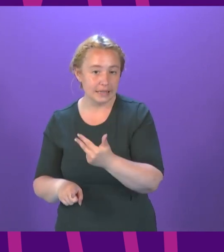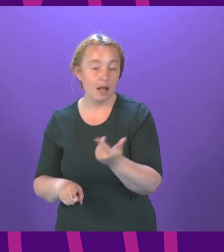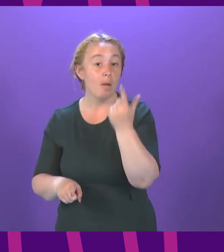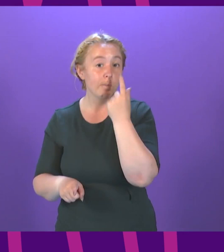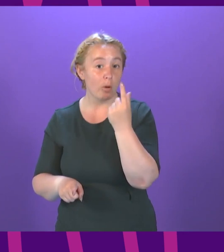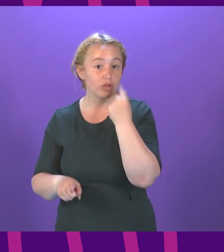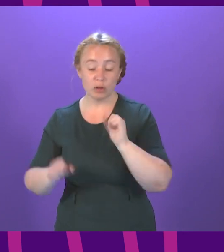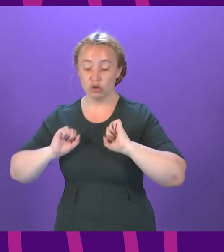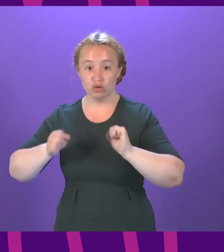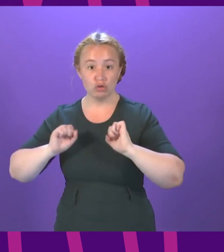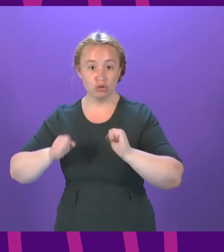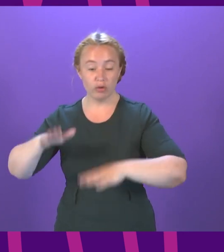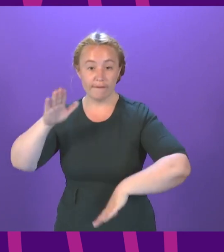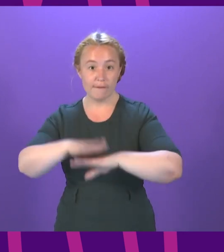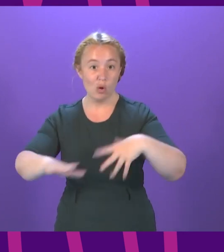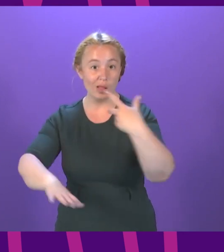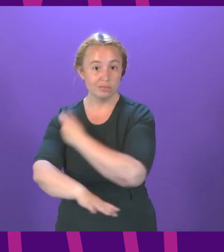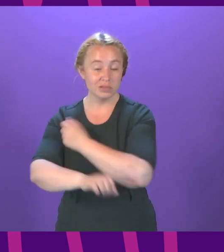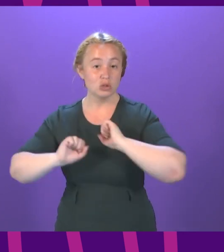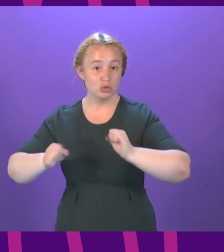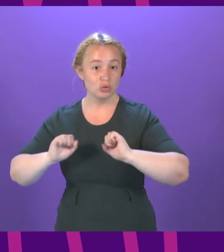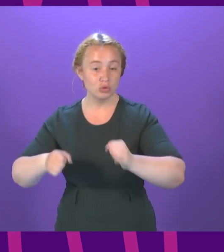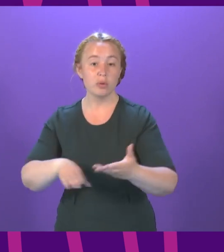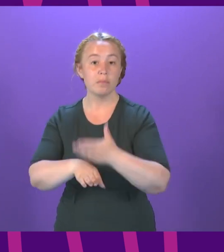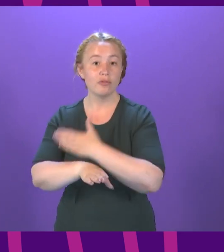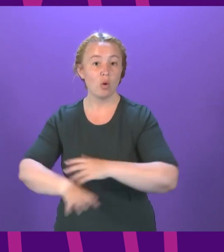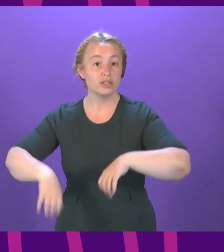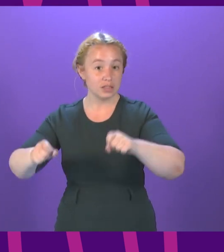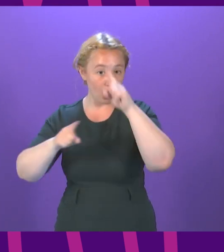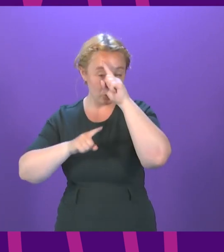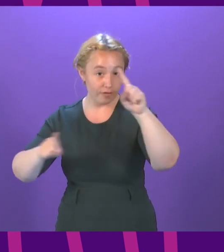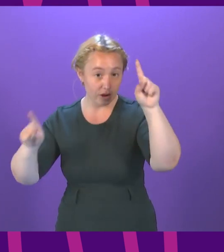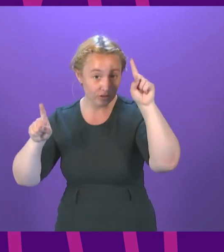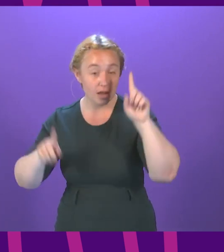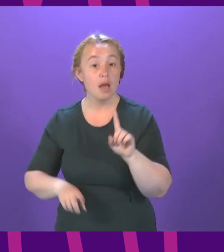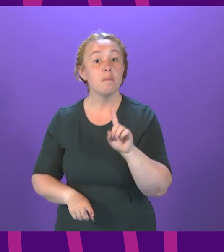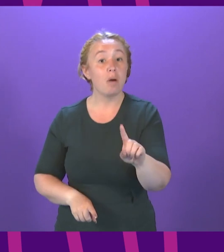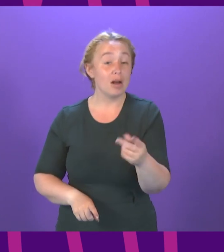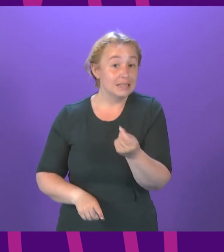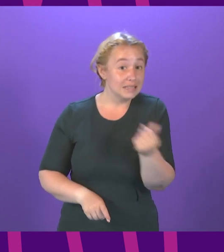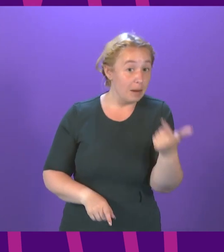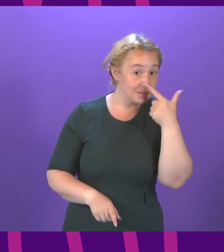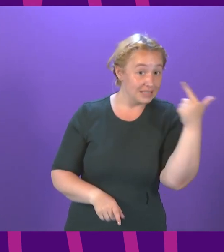not have full protection by the time they go. More significantly, there will be some 17-year-olds who are going to university and, as